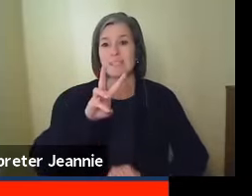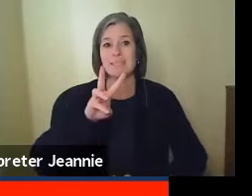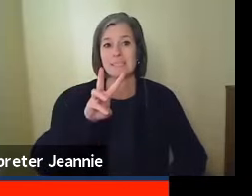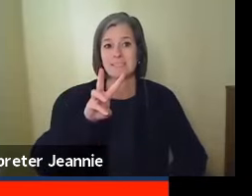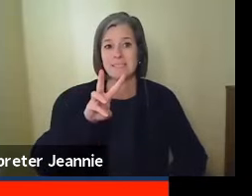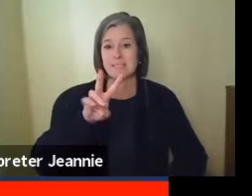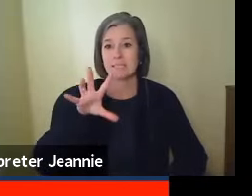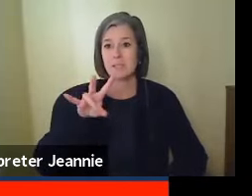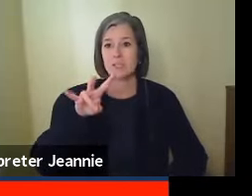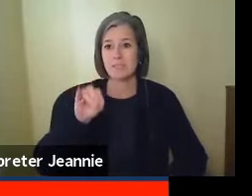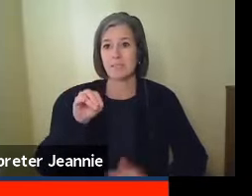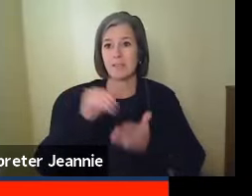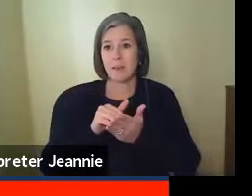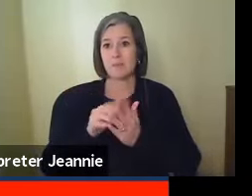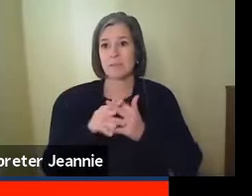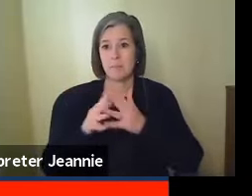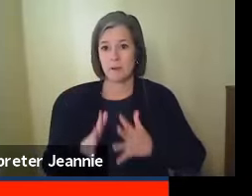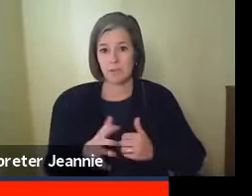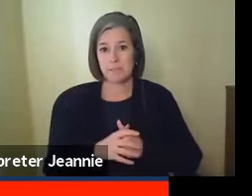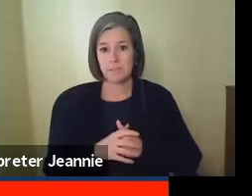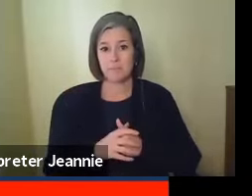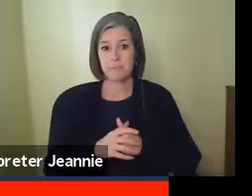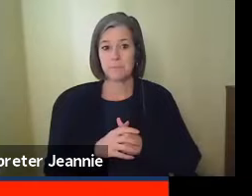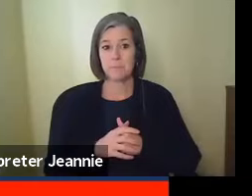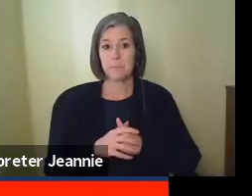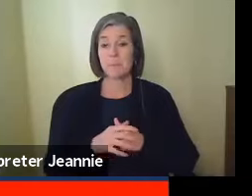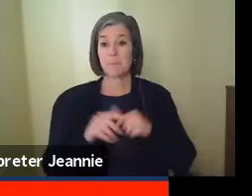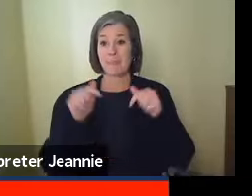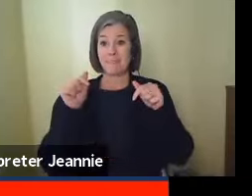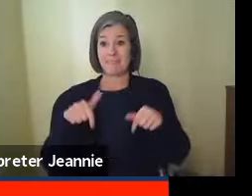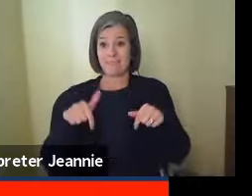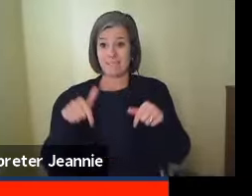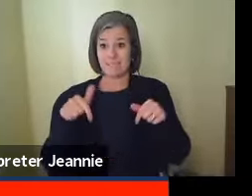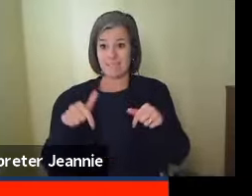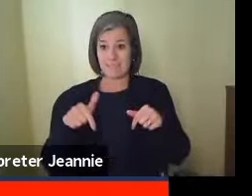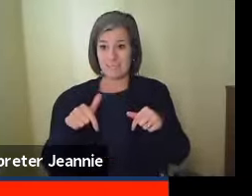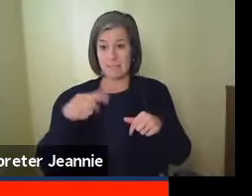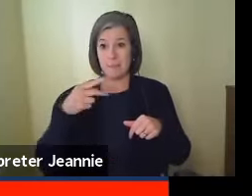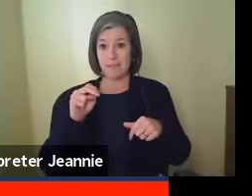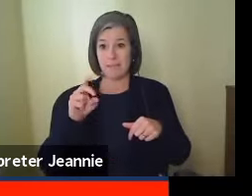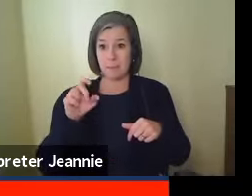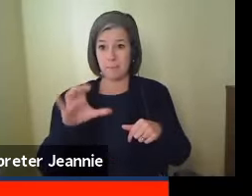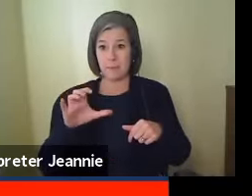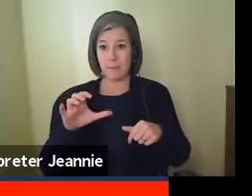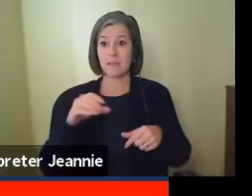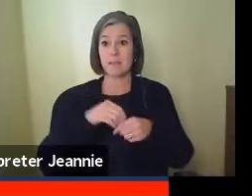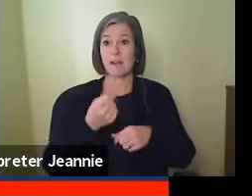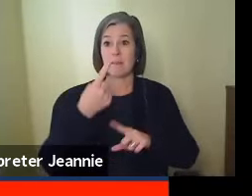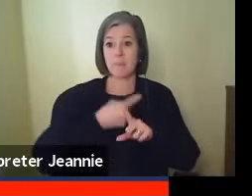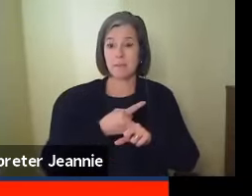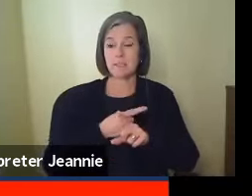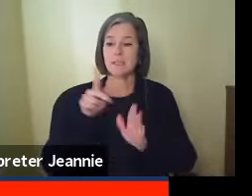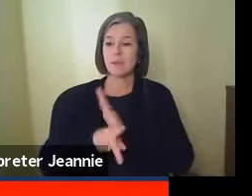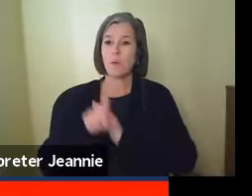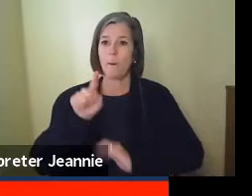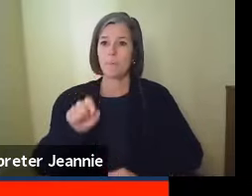And as of yesterday, this pandemic in 11 months has killed 1.6 million people worldwide.